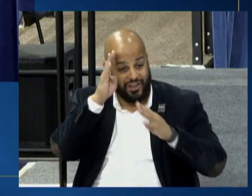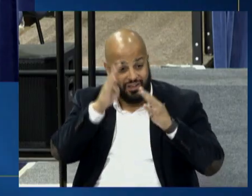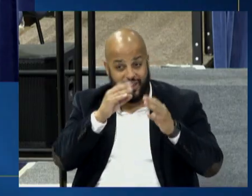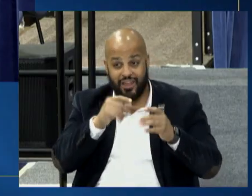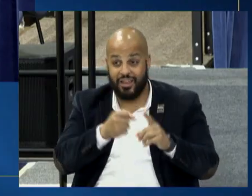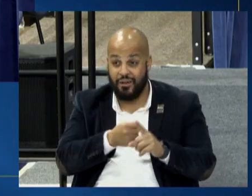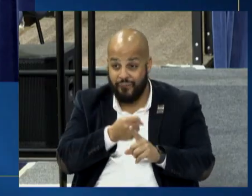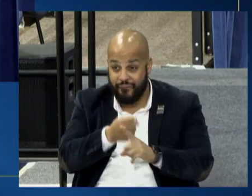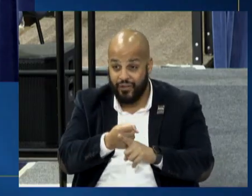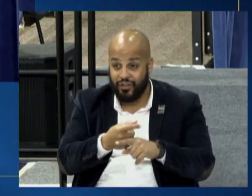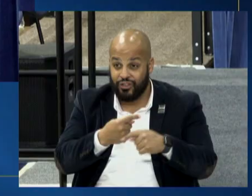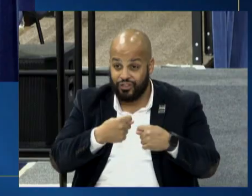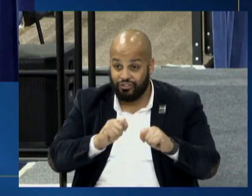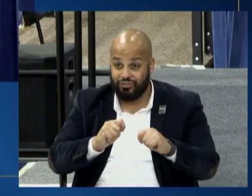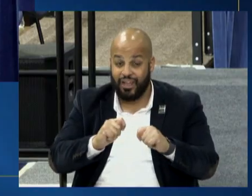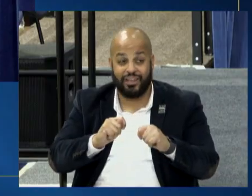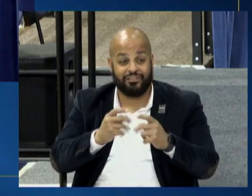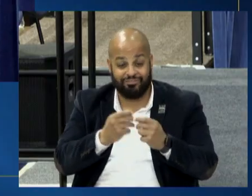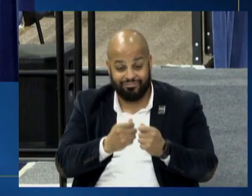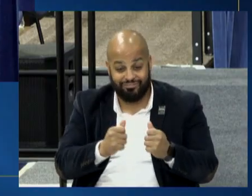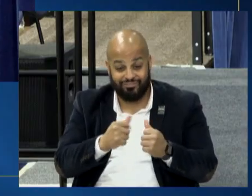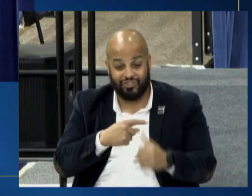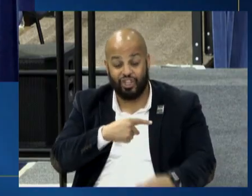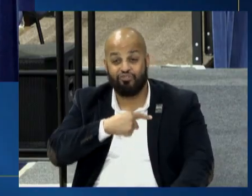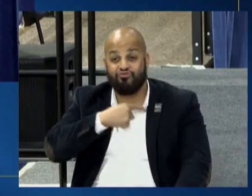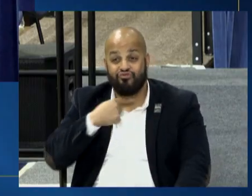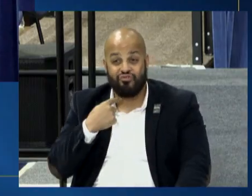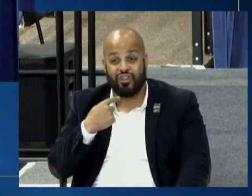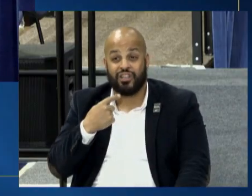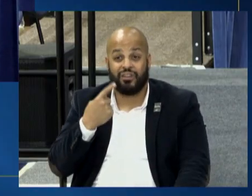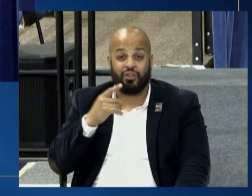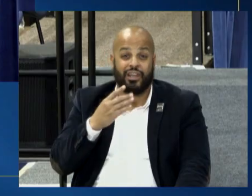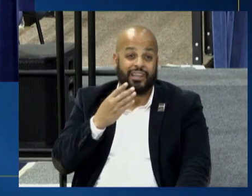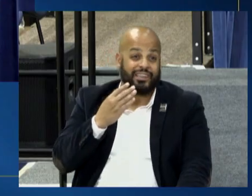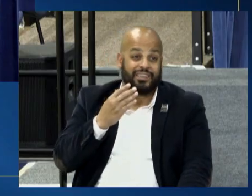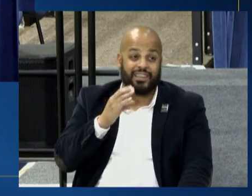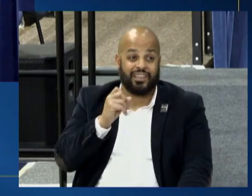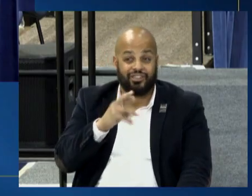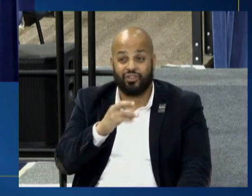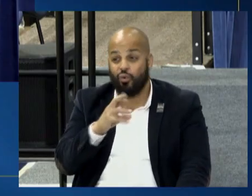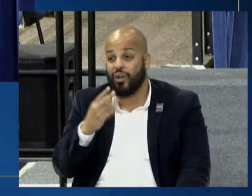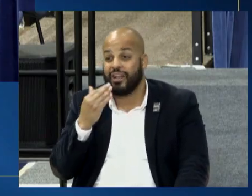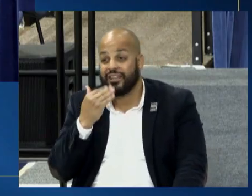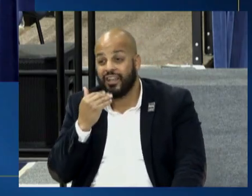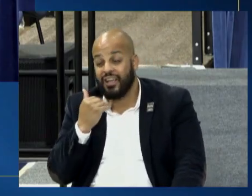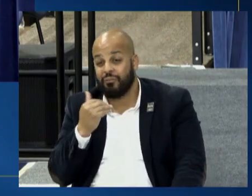to try to mitigate the risk of whether it's cancer or diabetes or other things. And this is a very,